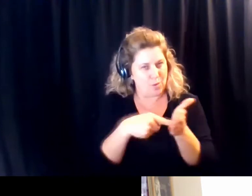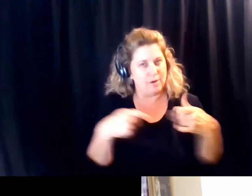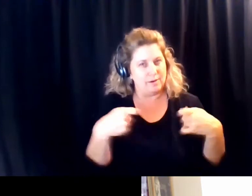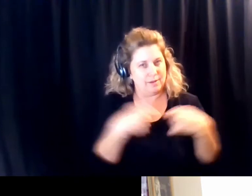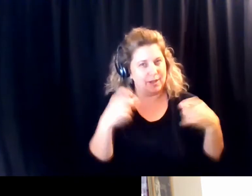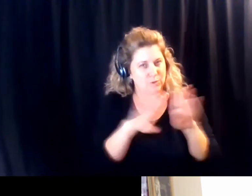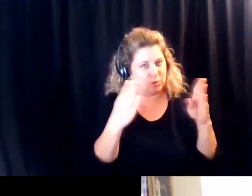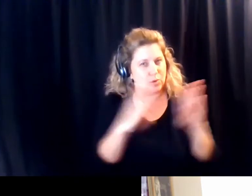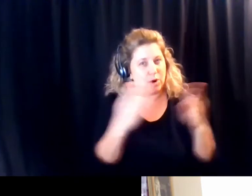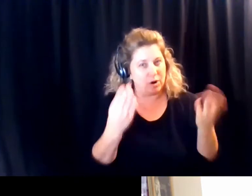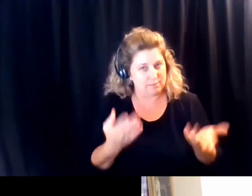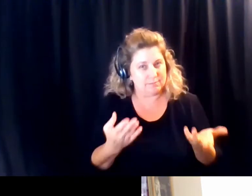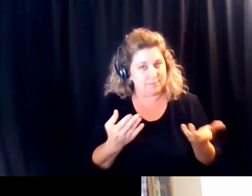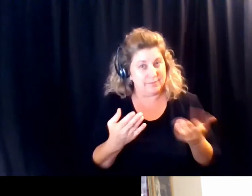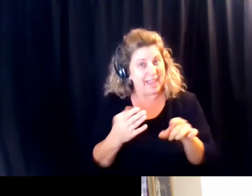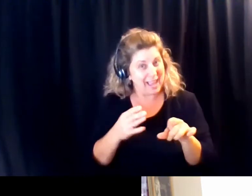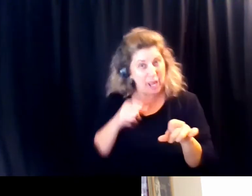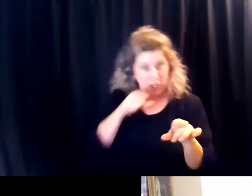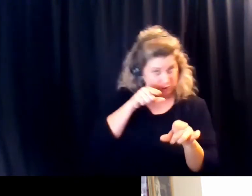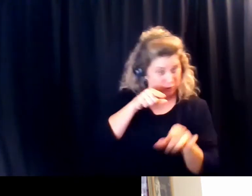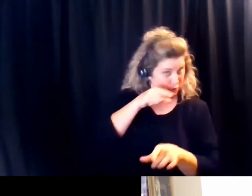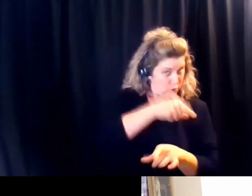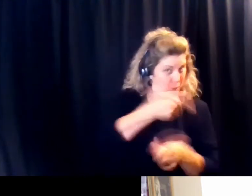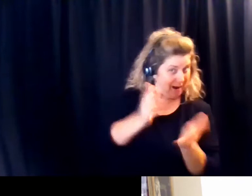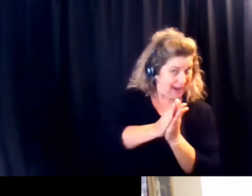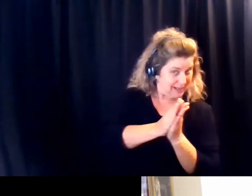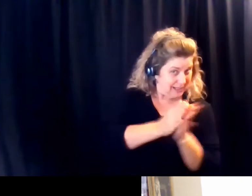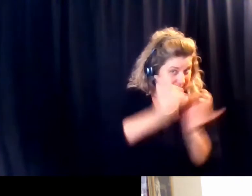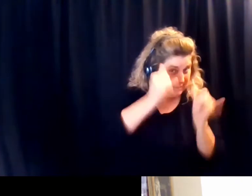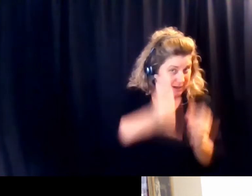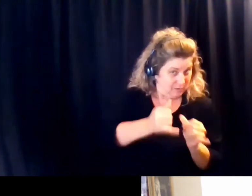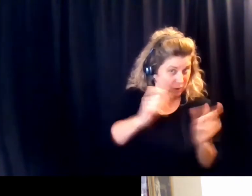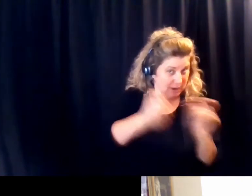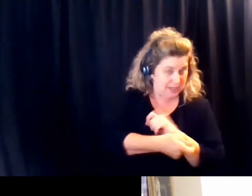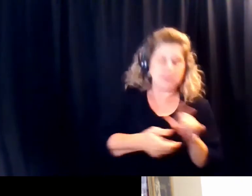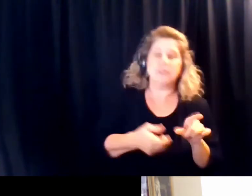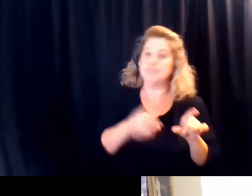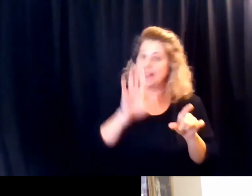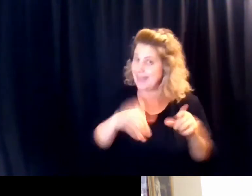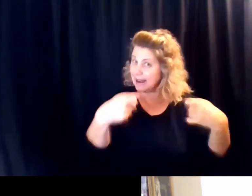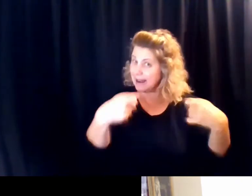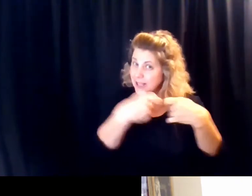Judith Heumann: And I think that's very important because you know people I hear people more and more